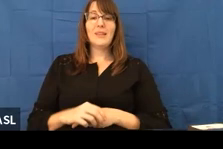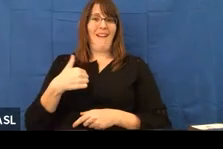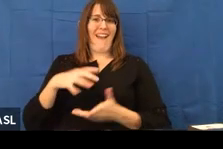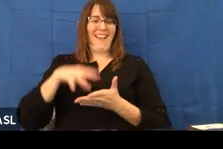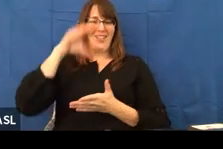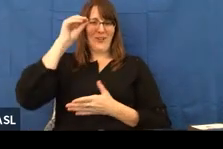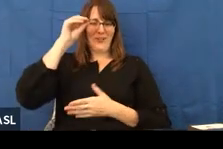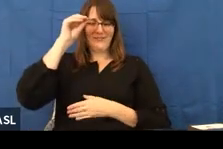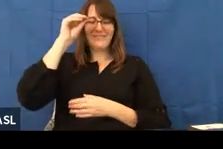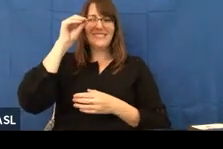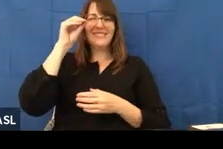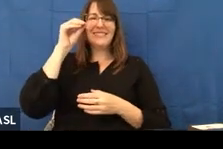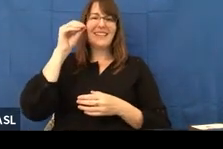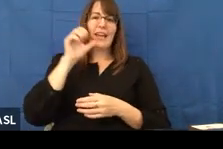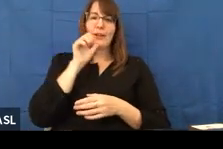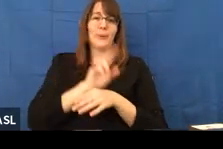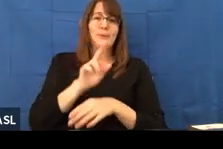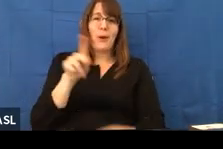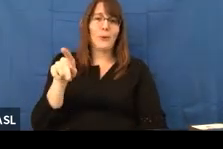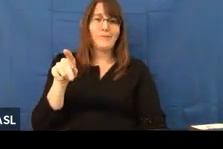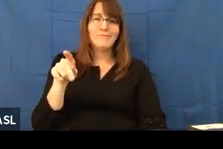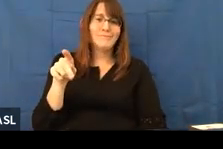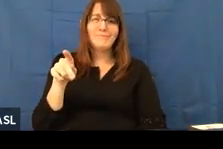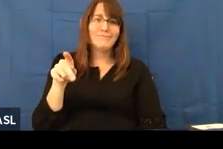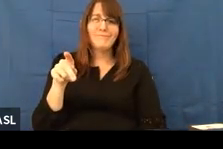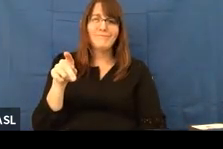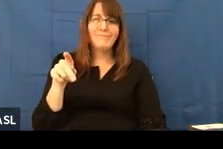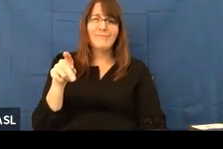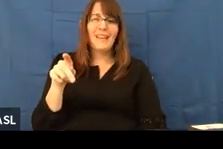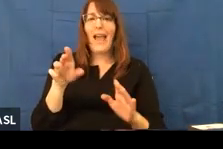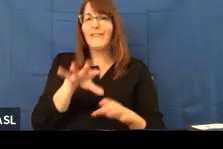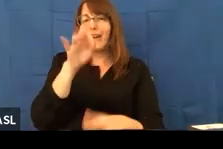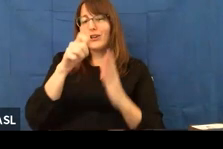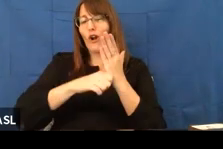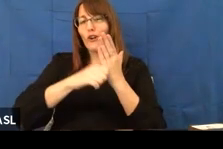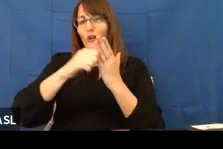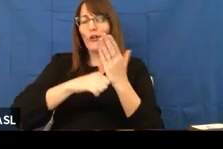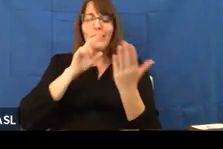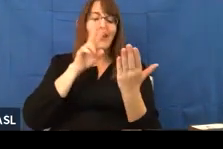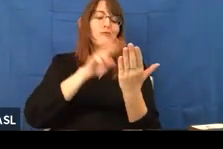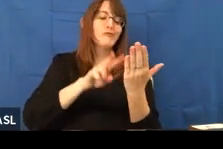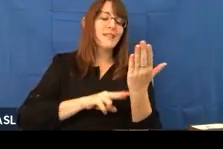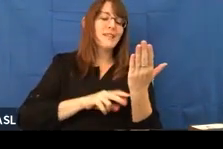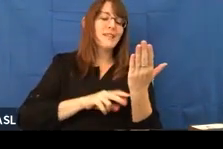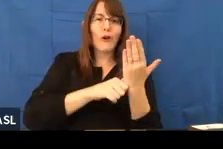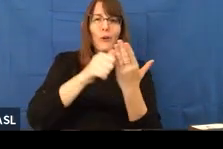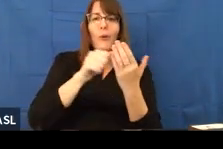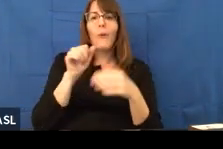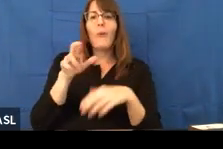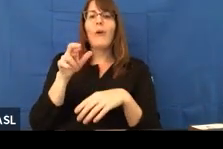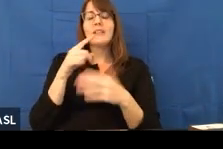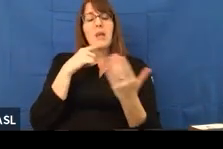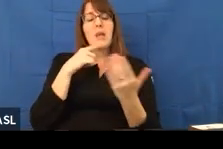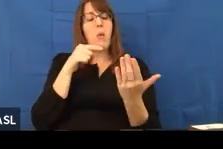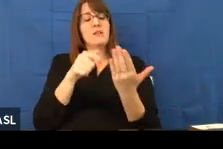Jewyl Alderson Clarke, SDCOE: I rarely pick up a PowerPoint, right, I'm going to read articles that have been and I might even look and say okay this article has been made five years ago. Is that really